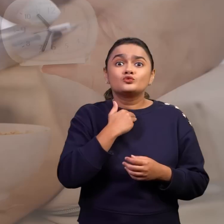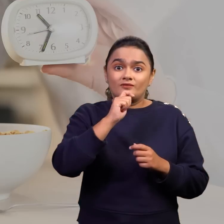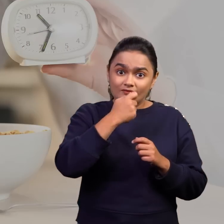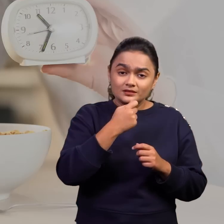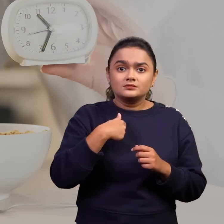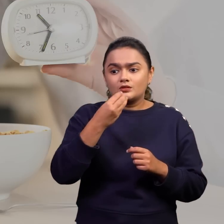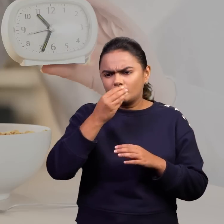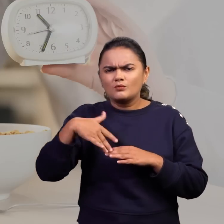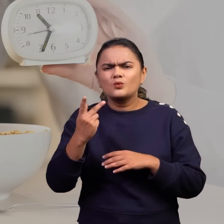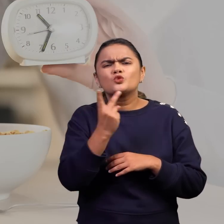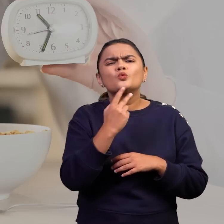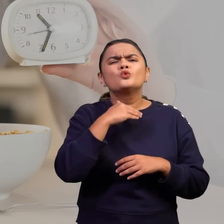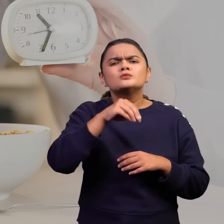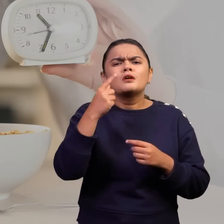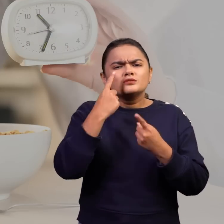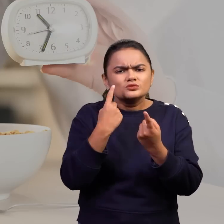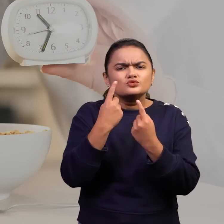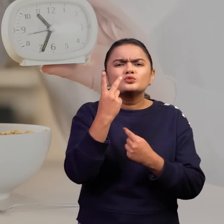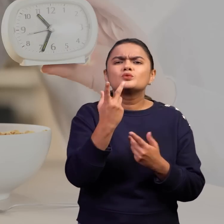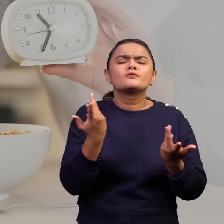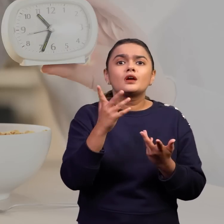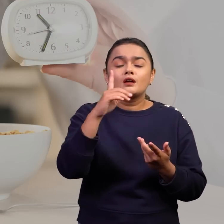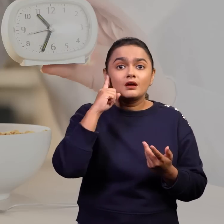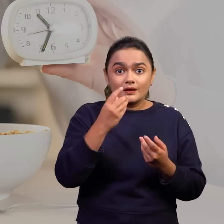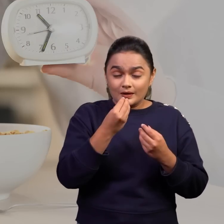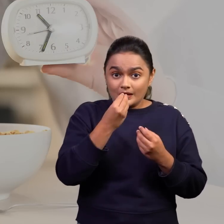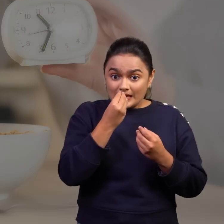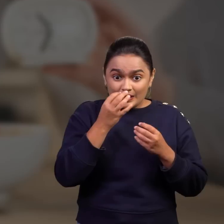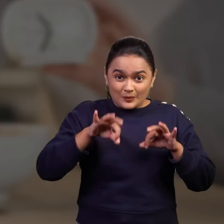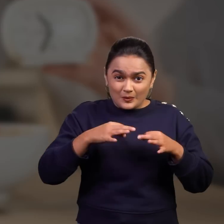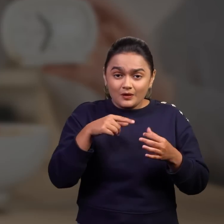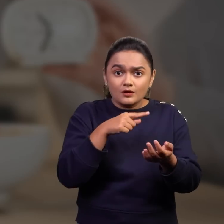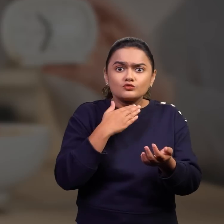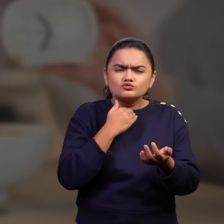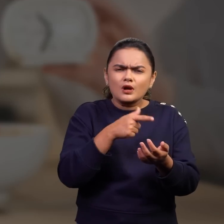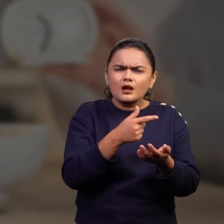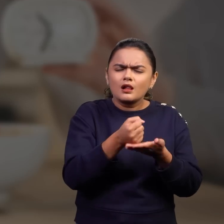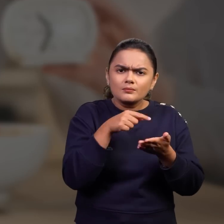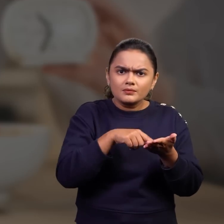Wondering why sugar levels are tested both during fasting and post-meal? The sugar levels on an empty stomach show